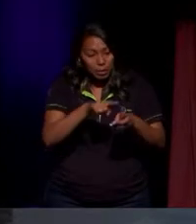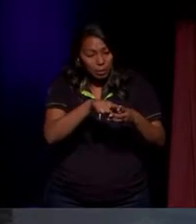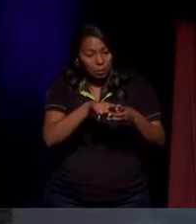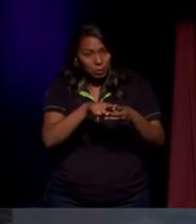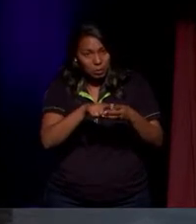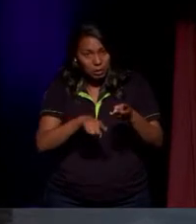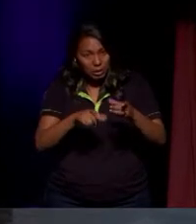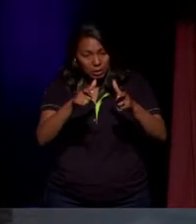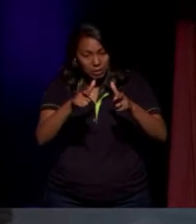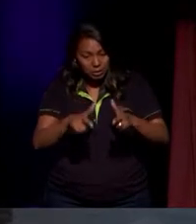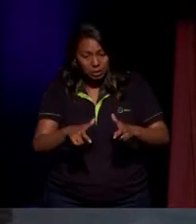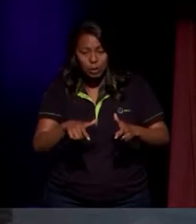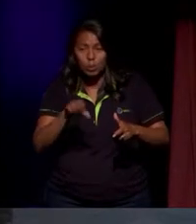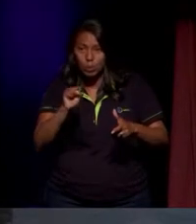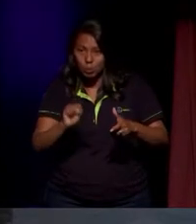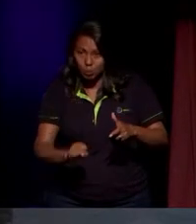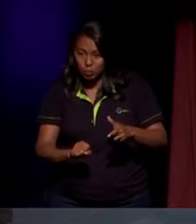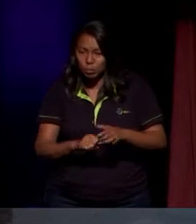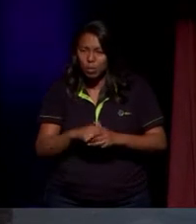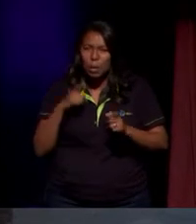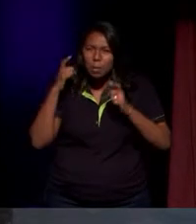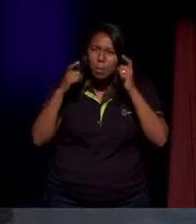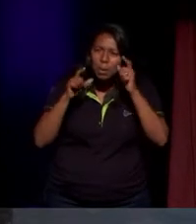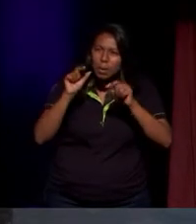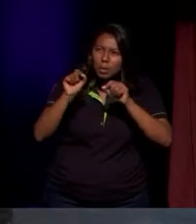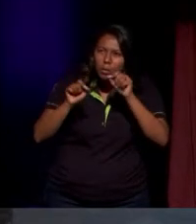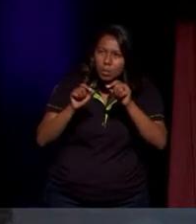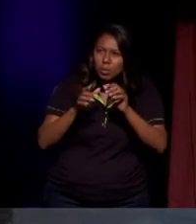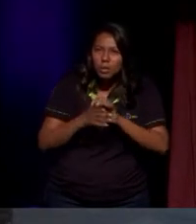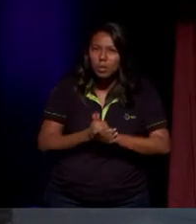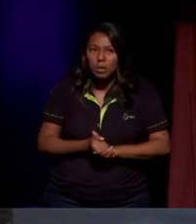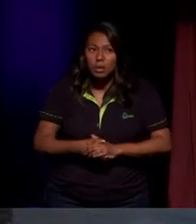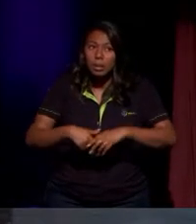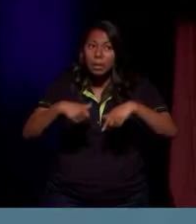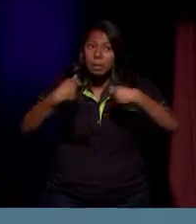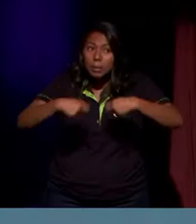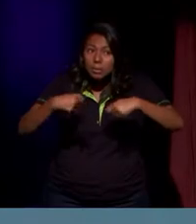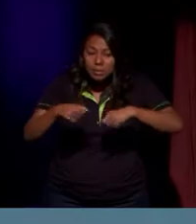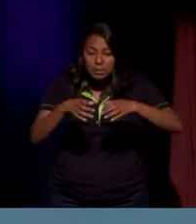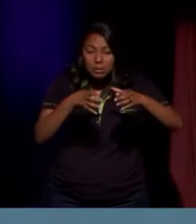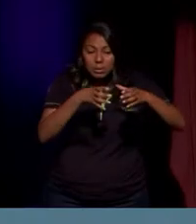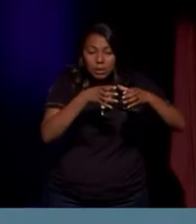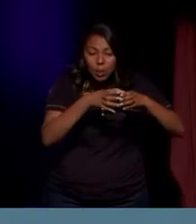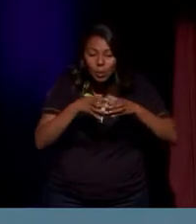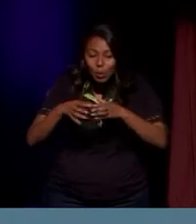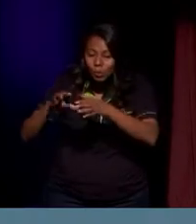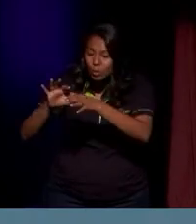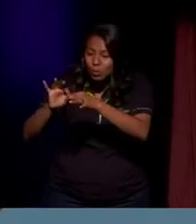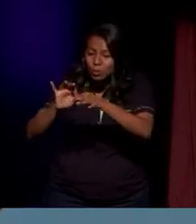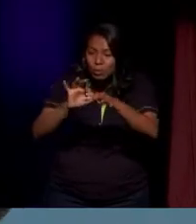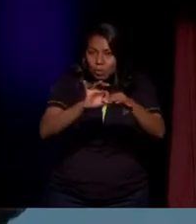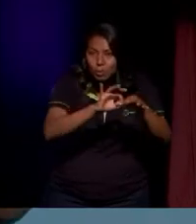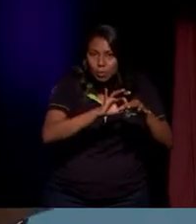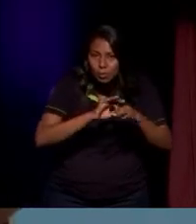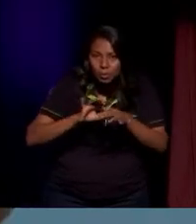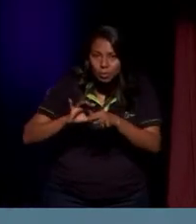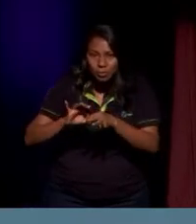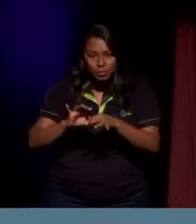So one of the concerns was to have networks, therefore, the Women's Forum will actually decentralize itself